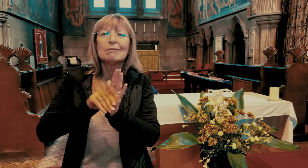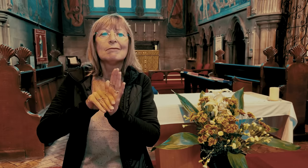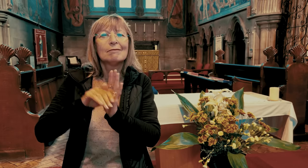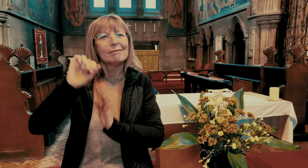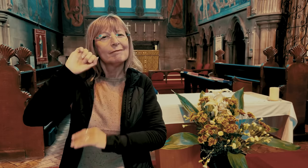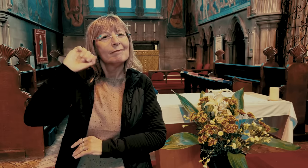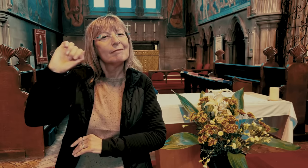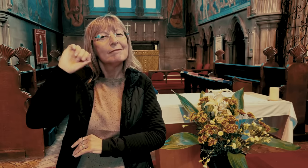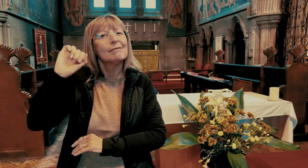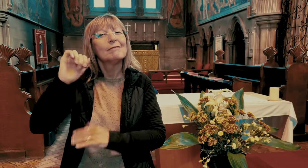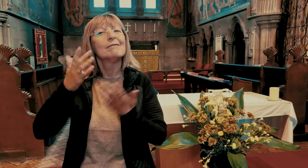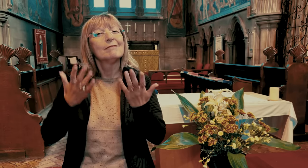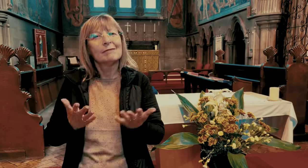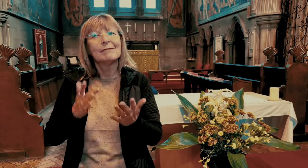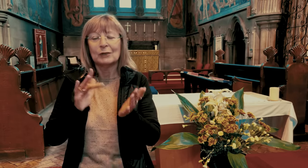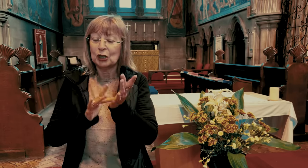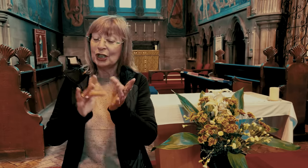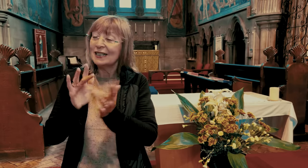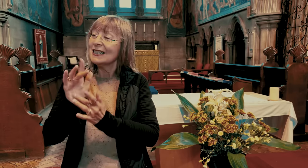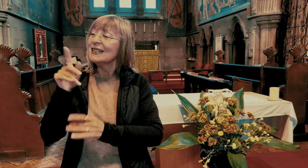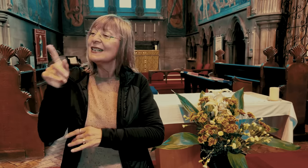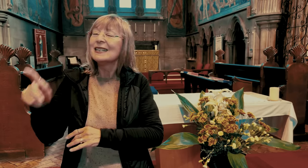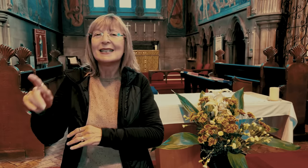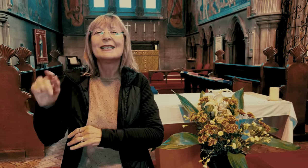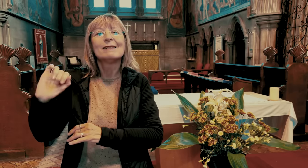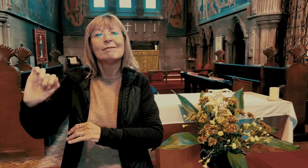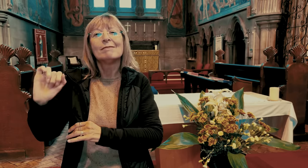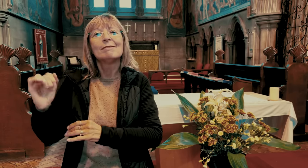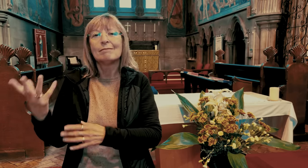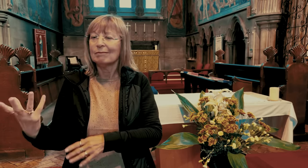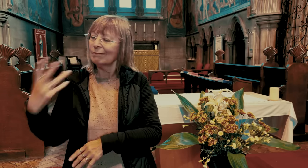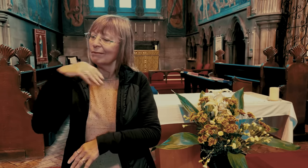And let the peace of Christ rule in your hearts,